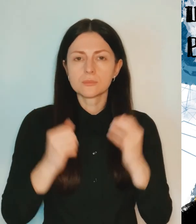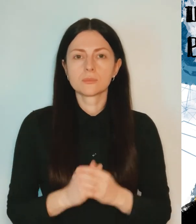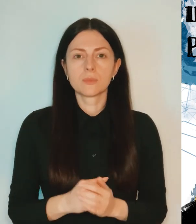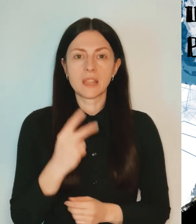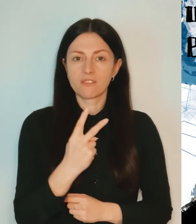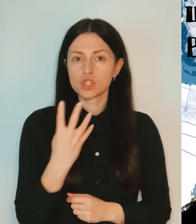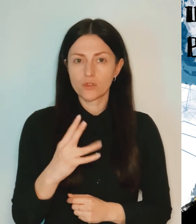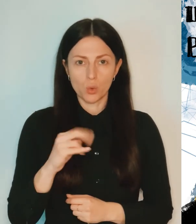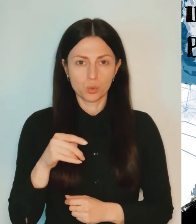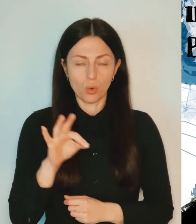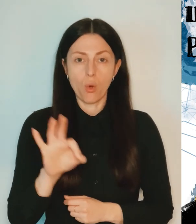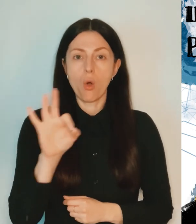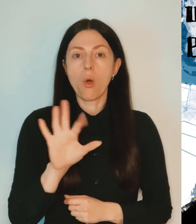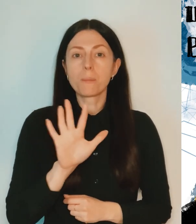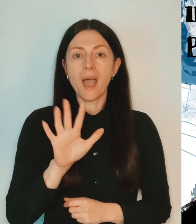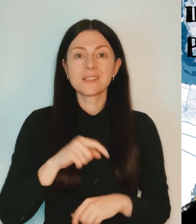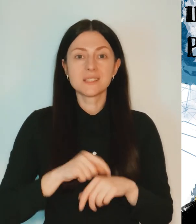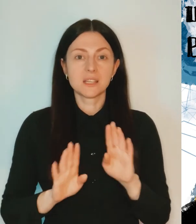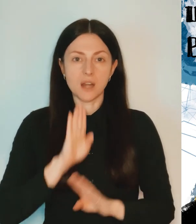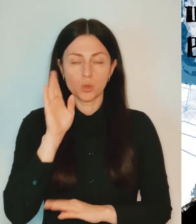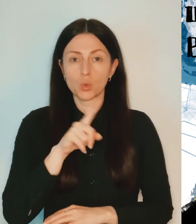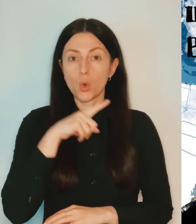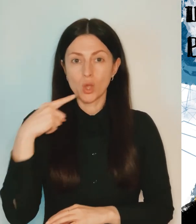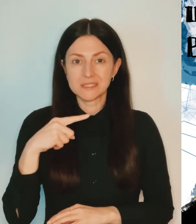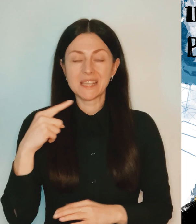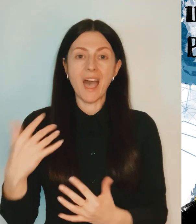On February 24th, at 5 am, Russia attacked Ukraine.